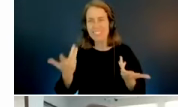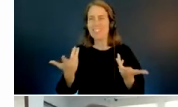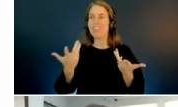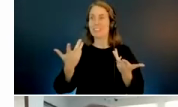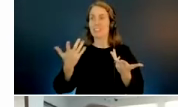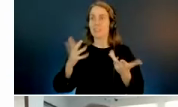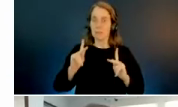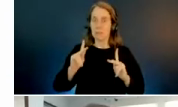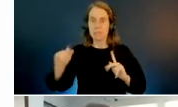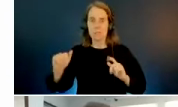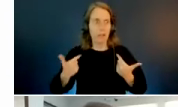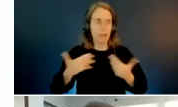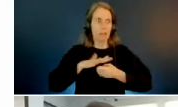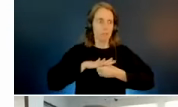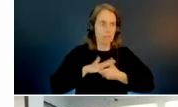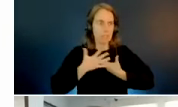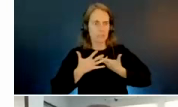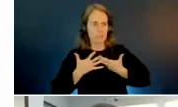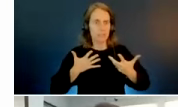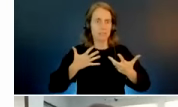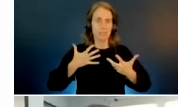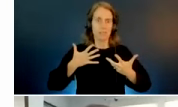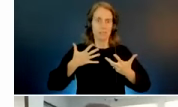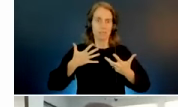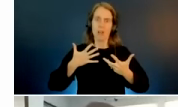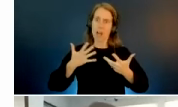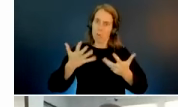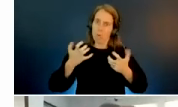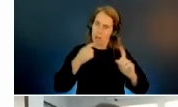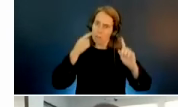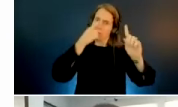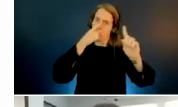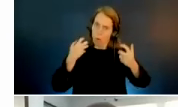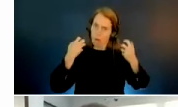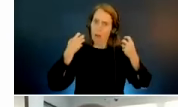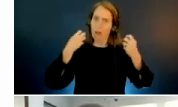that um makes you feel confident about going to the polls so we can go to the next slide